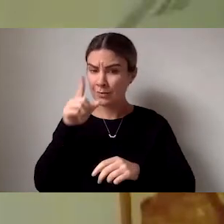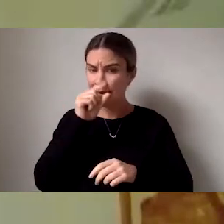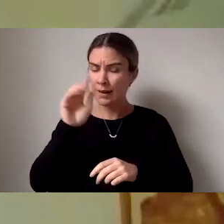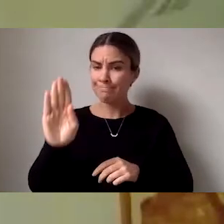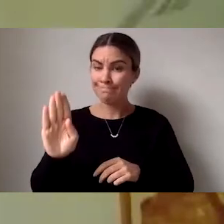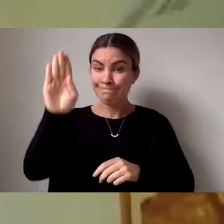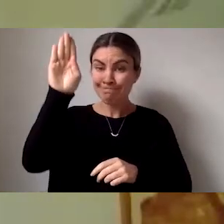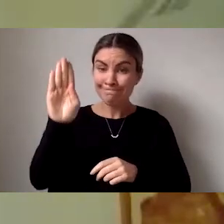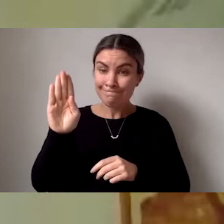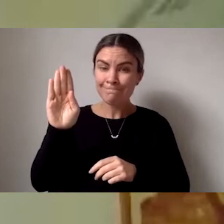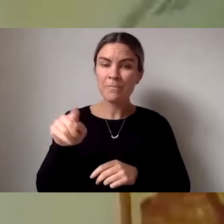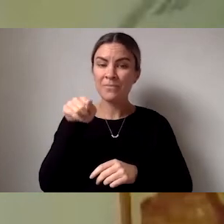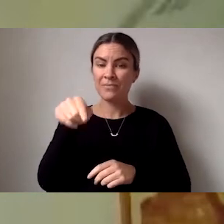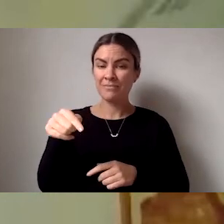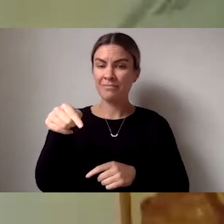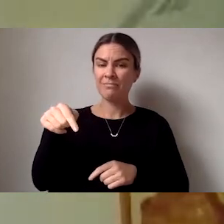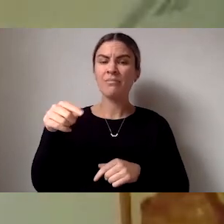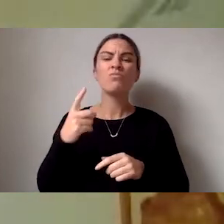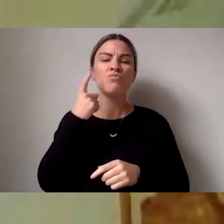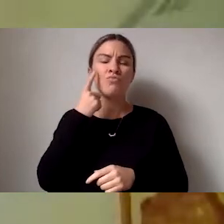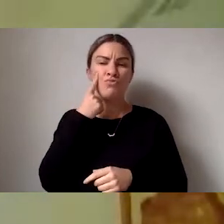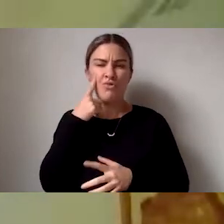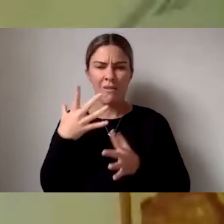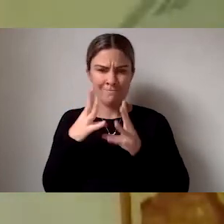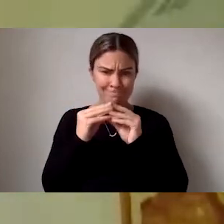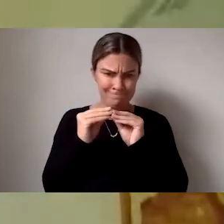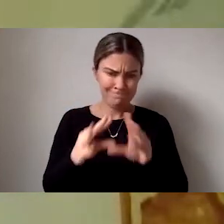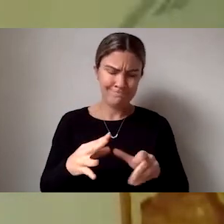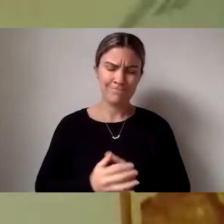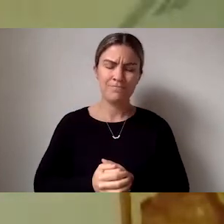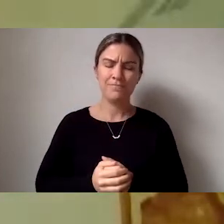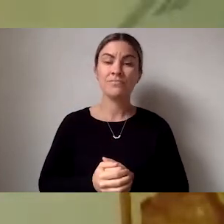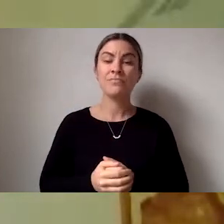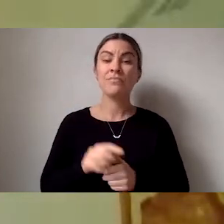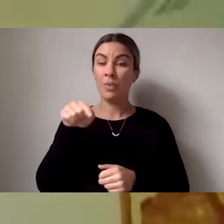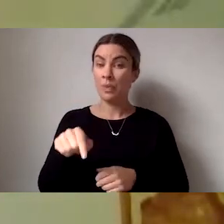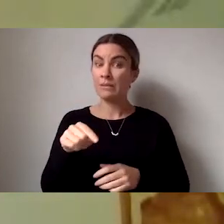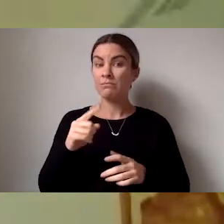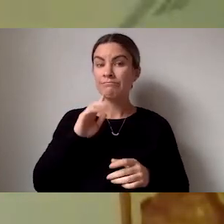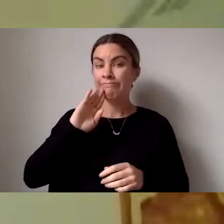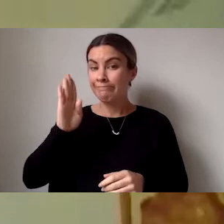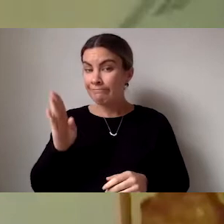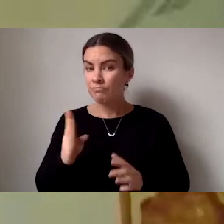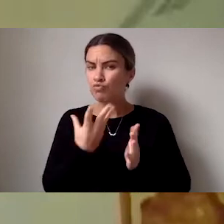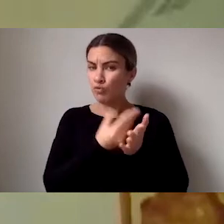touch with you to try and resolve it. Finally, we are recording today's session. As with each session. And these are available on